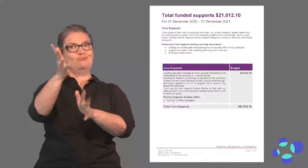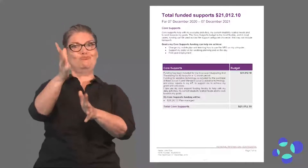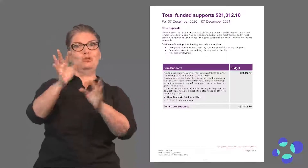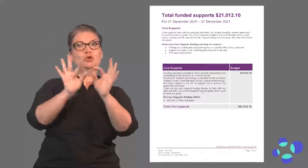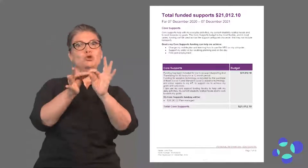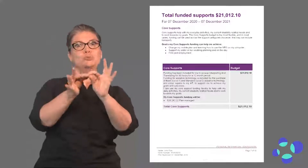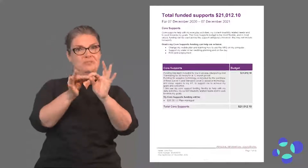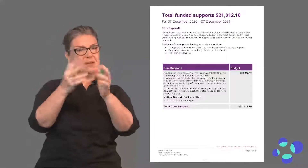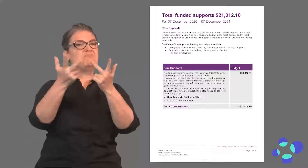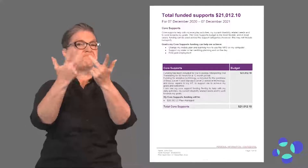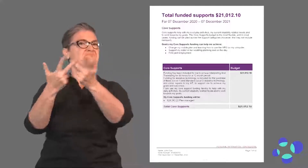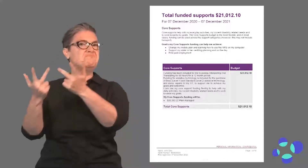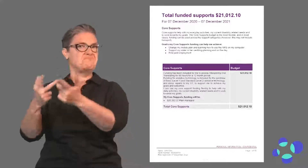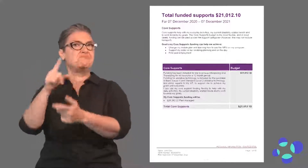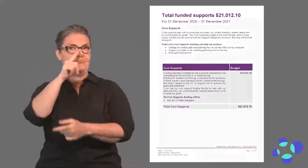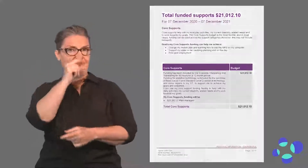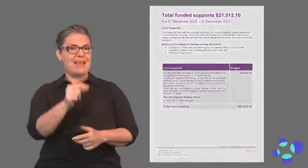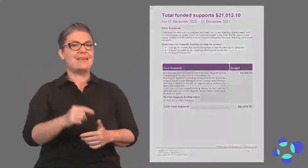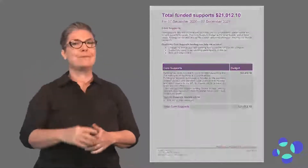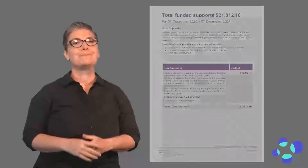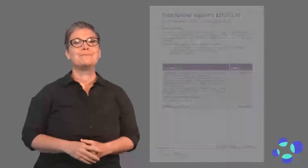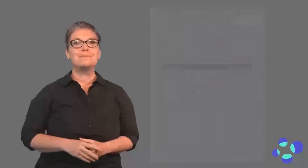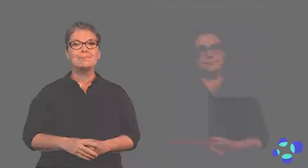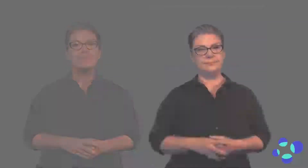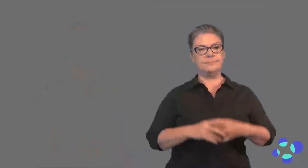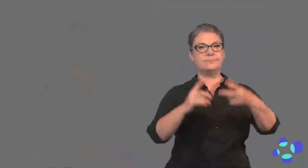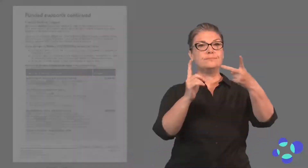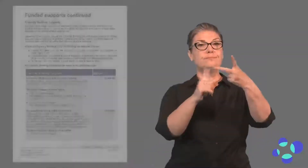so as to access Auslan interpreters virtually and the like.